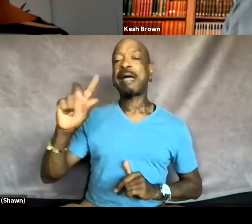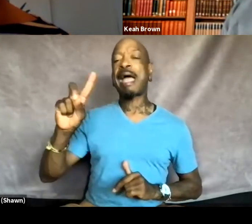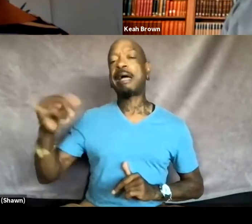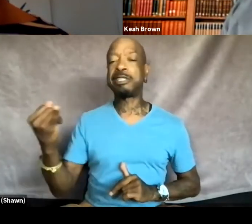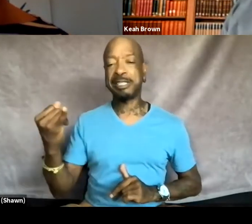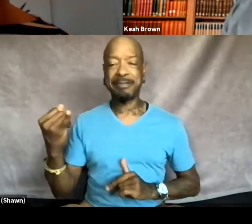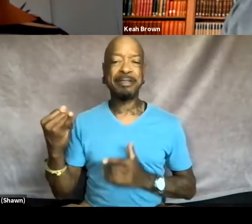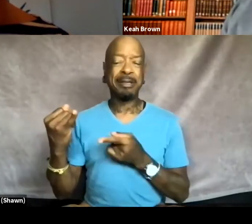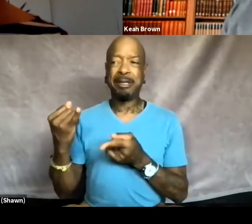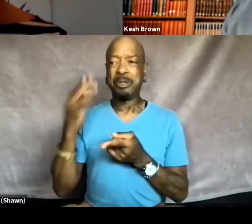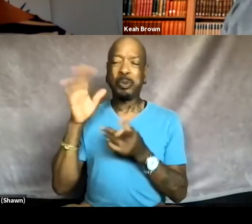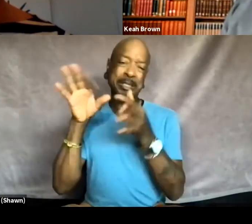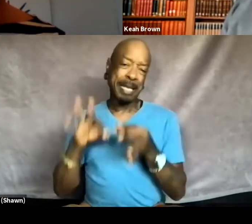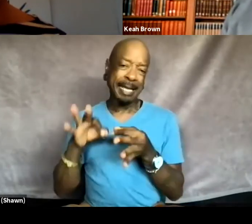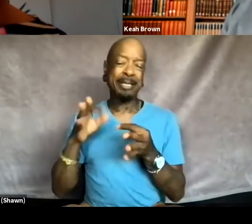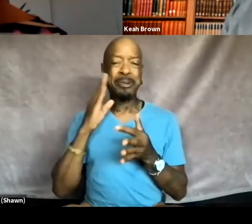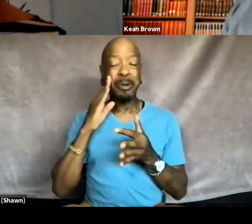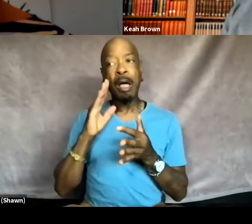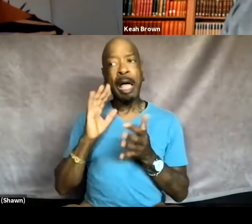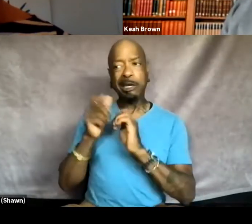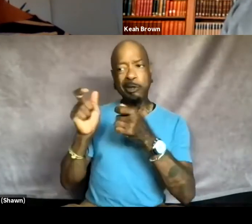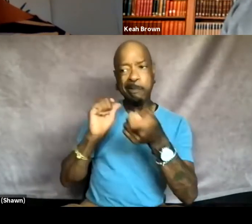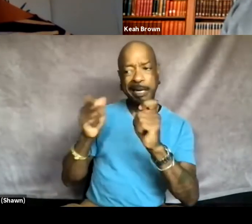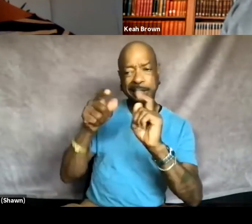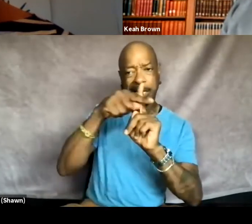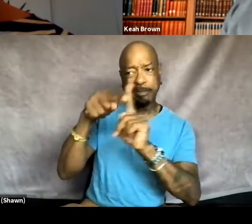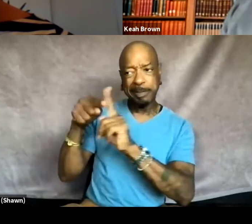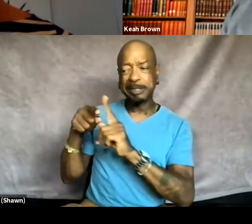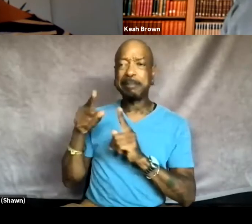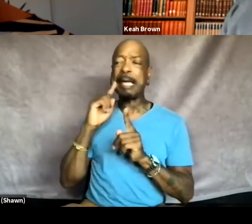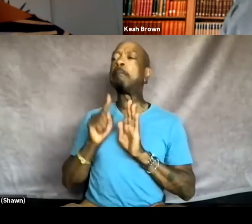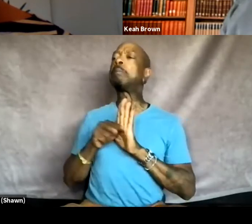take on this and how do you manage optimism and pessimism about the actual progress, our